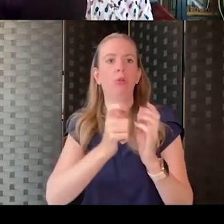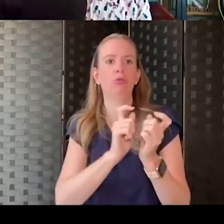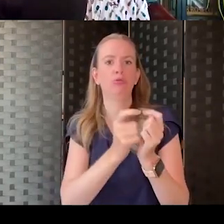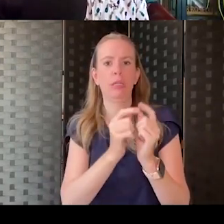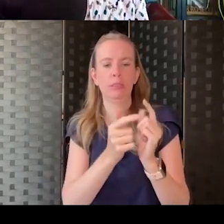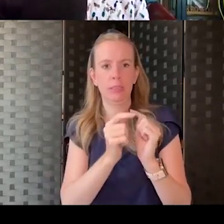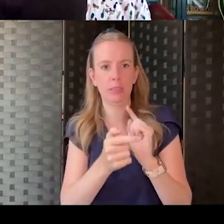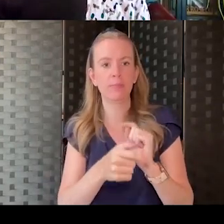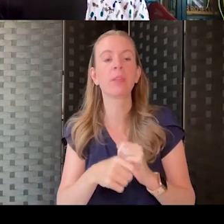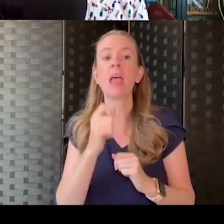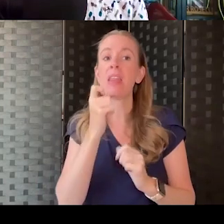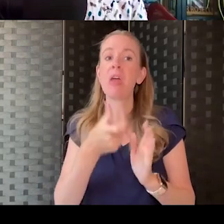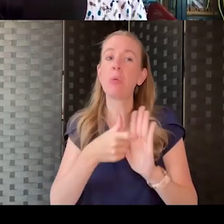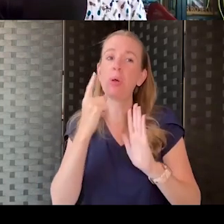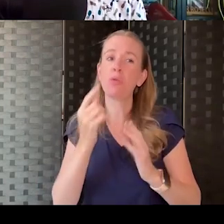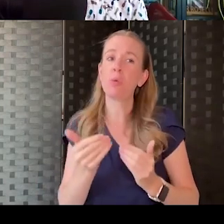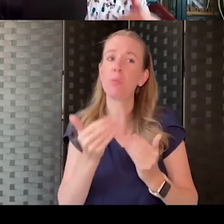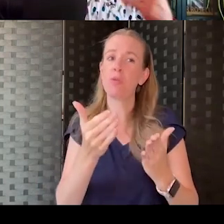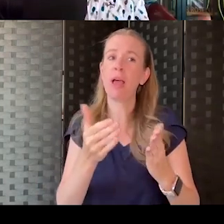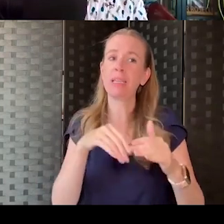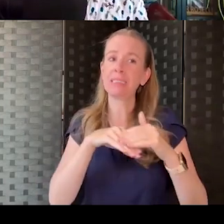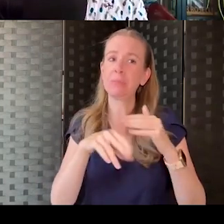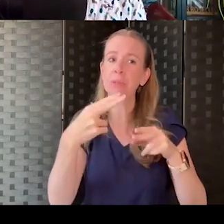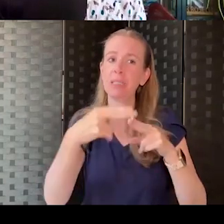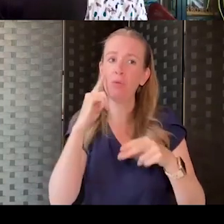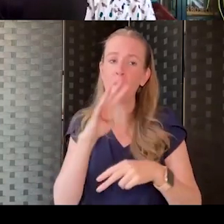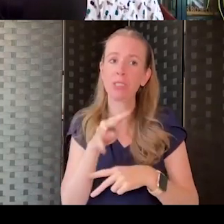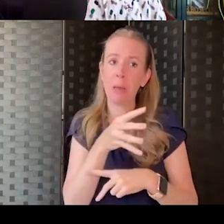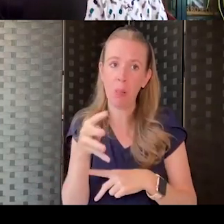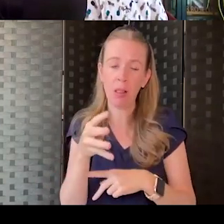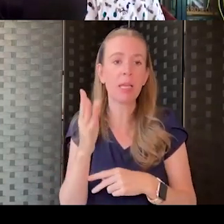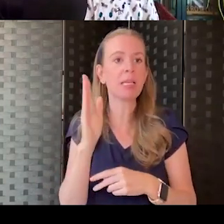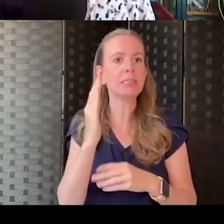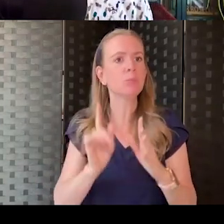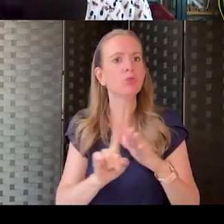requirement to provide an accessible name for a table. The seems to come up on the semiregular.